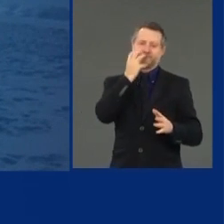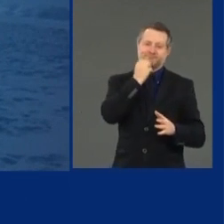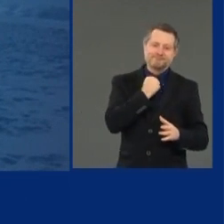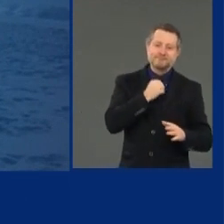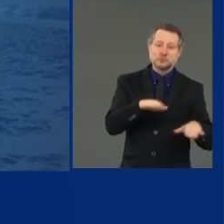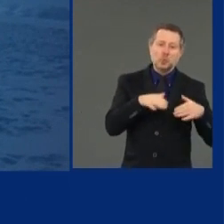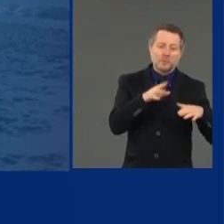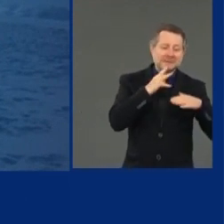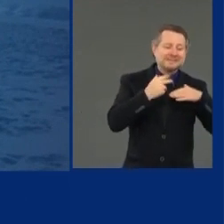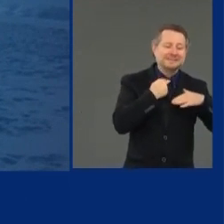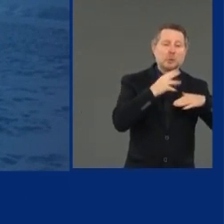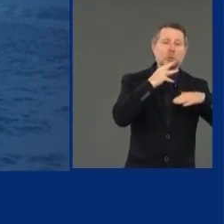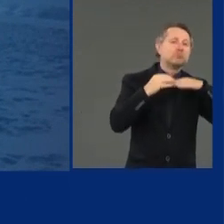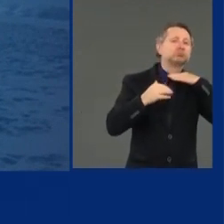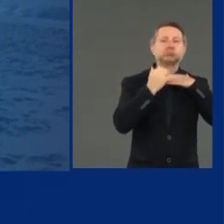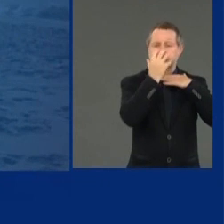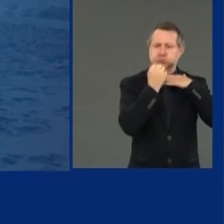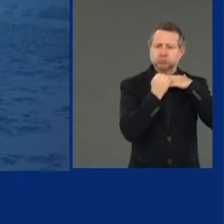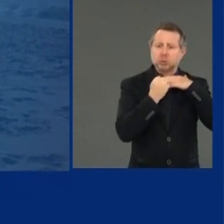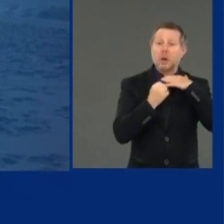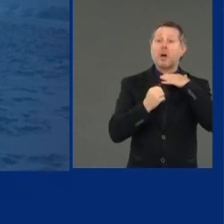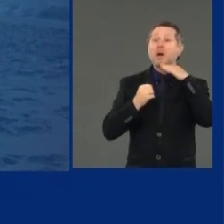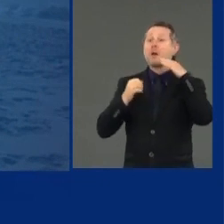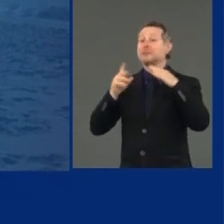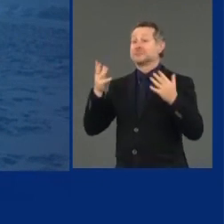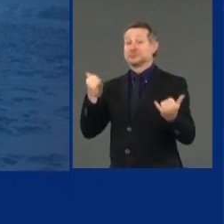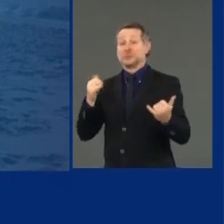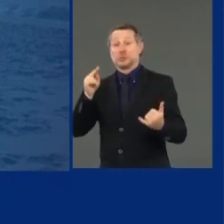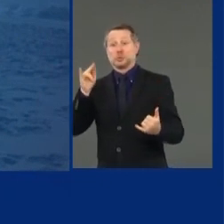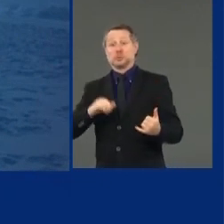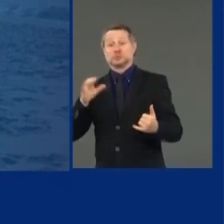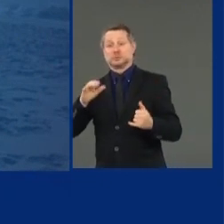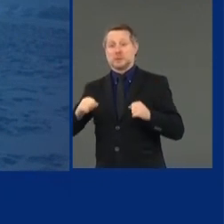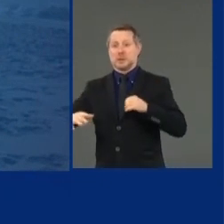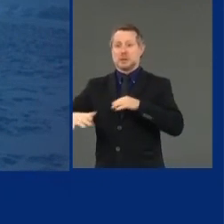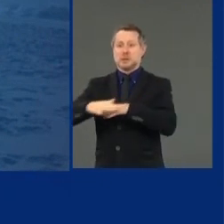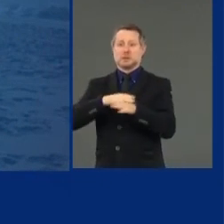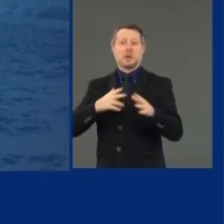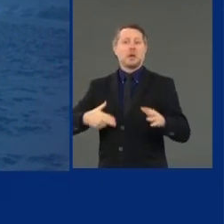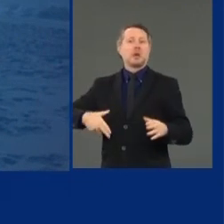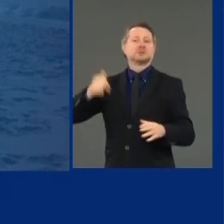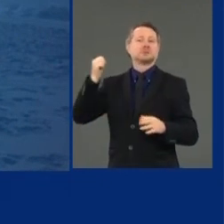IMPOSSIBLE. BUT THERE IS SUCH A DEMAND IN